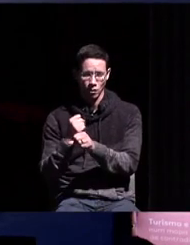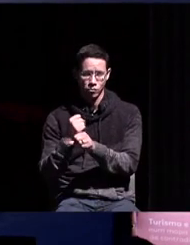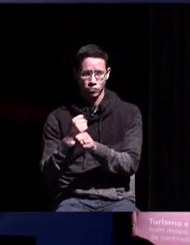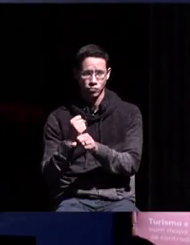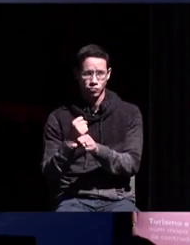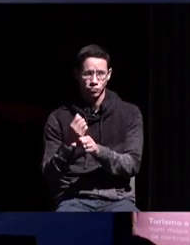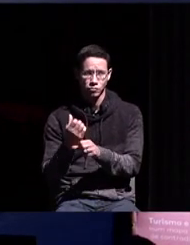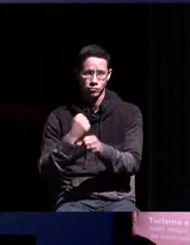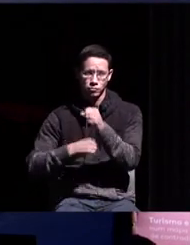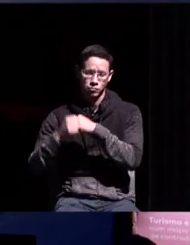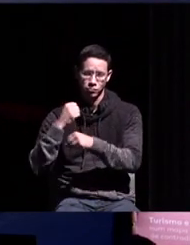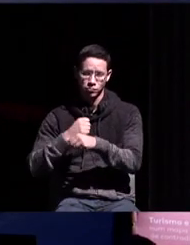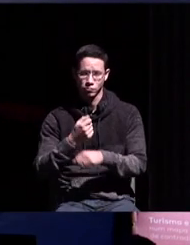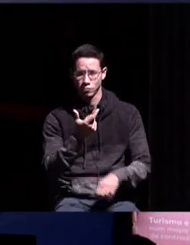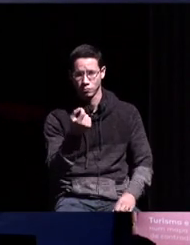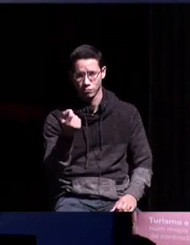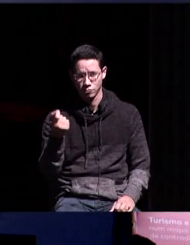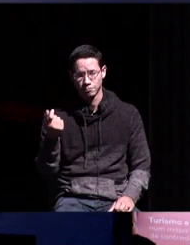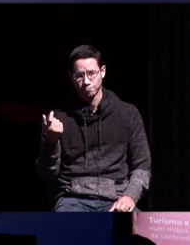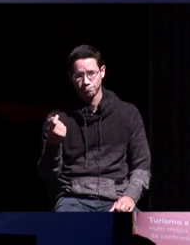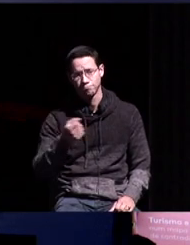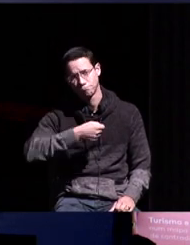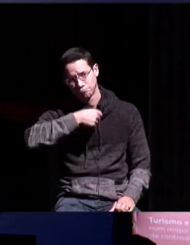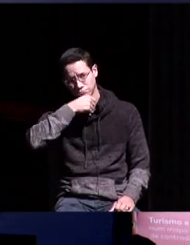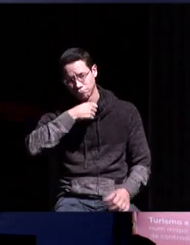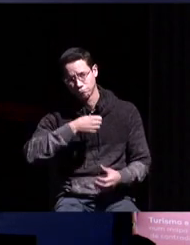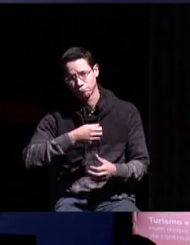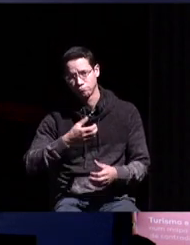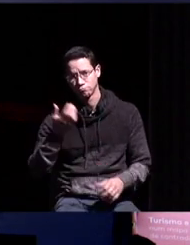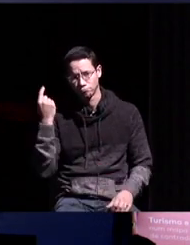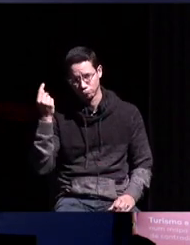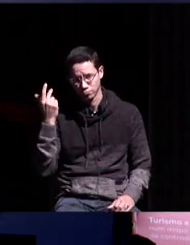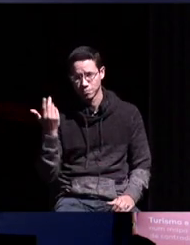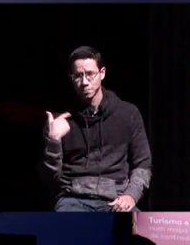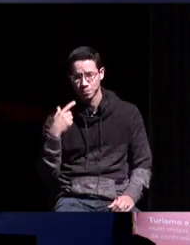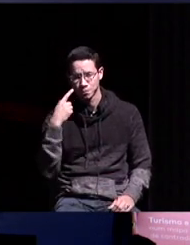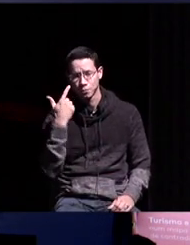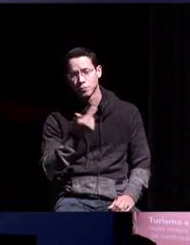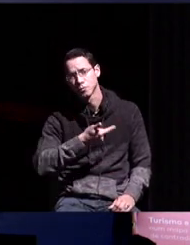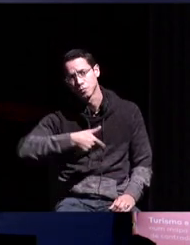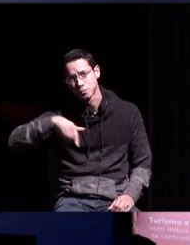Other public and private institutions and agencies,